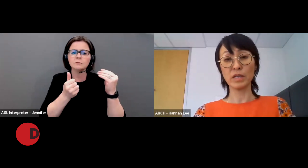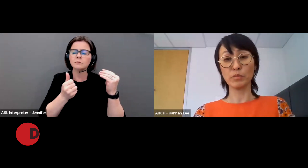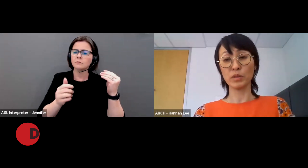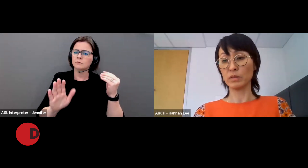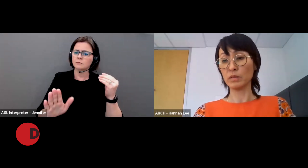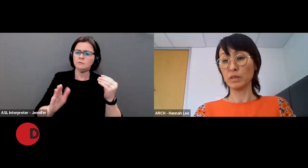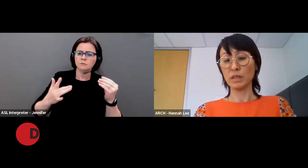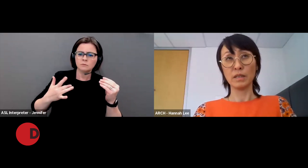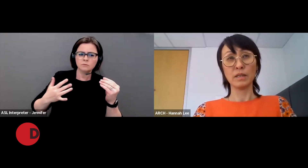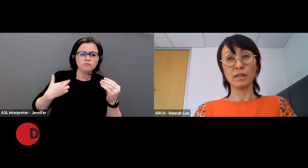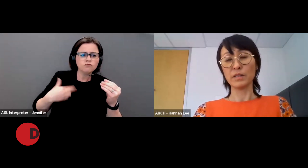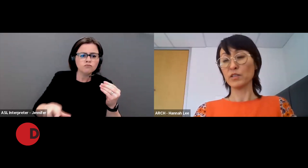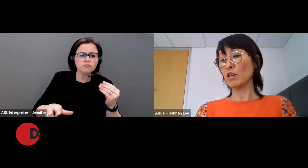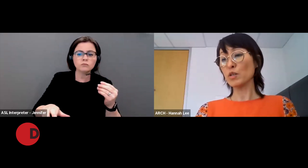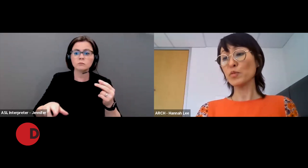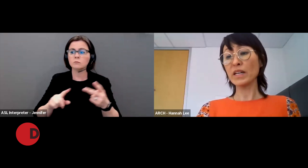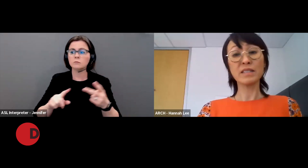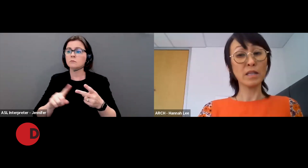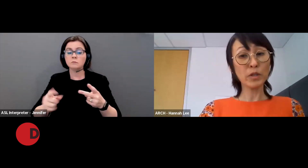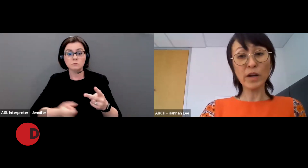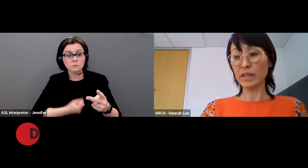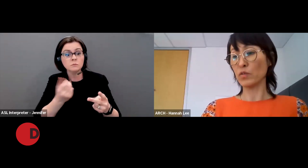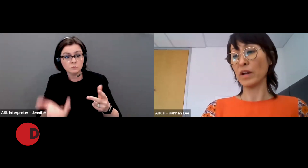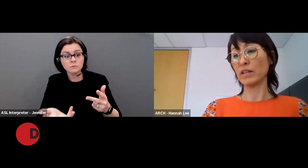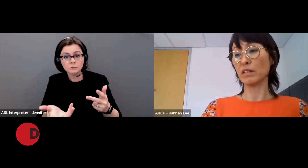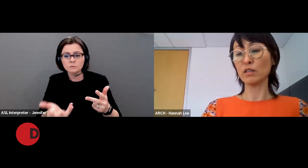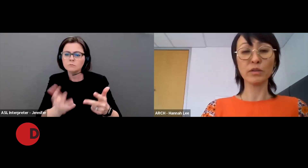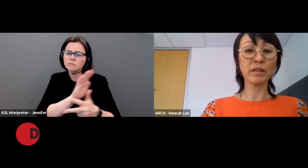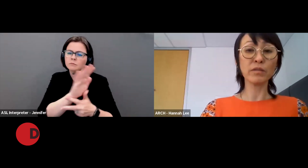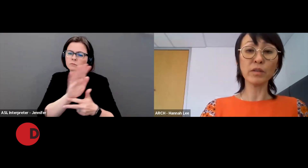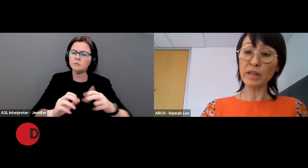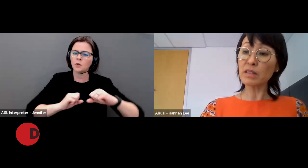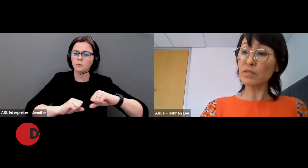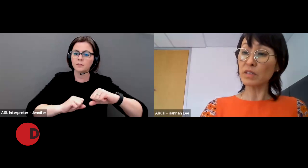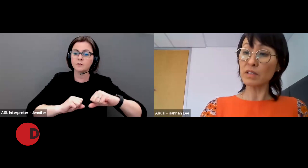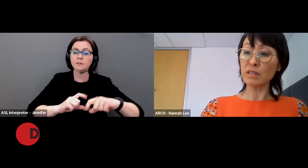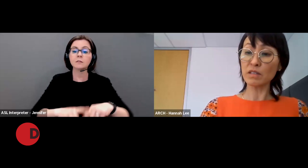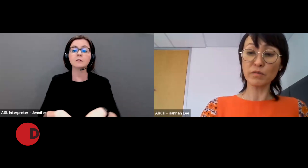The Charter protects democratic rights including the right of citizens